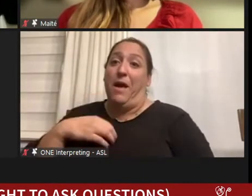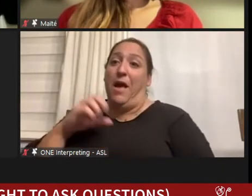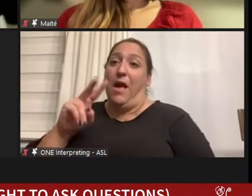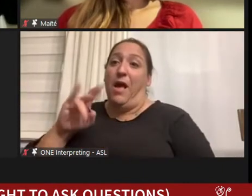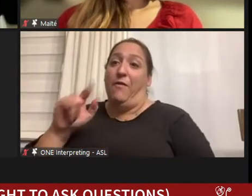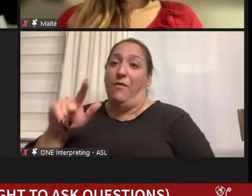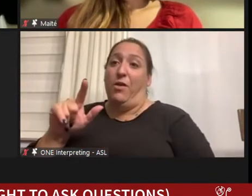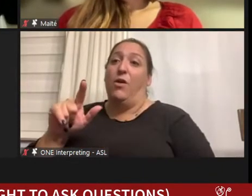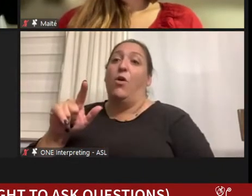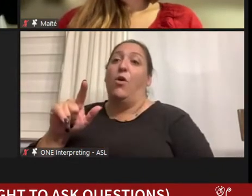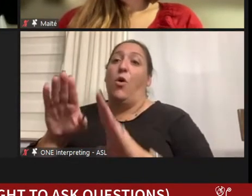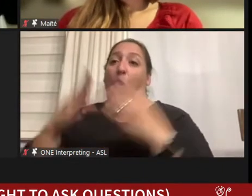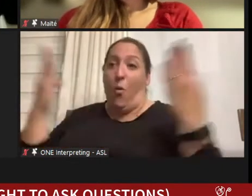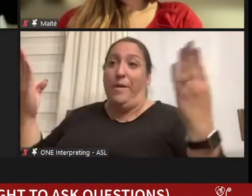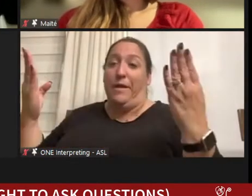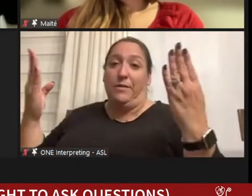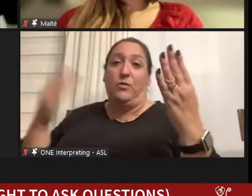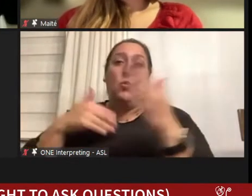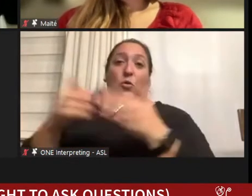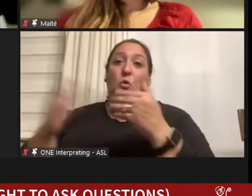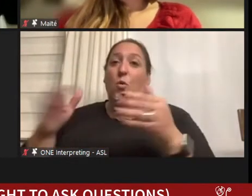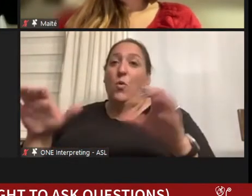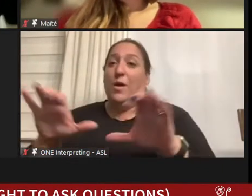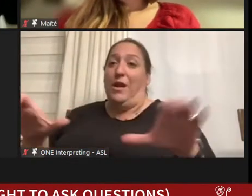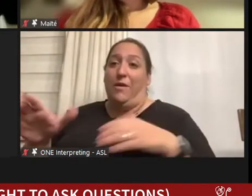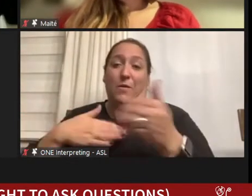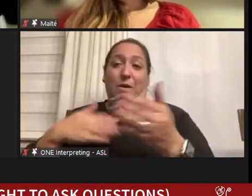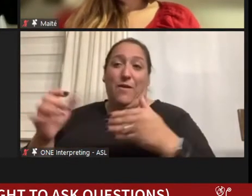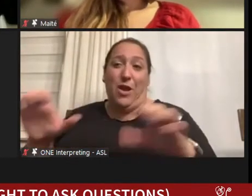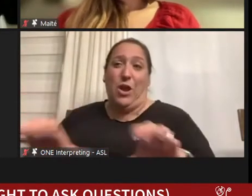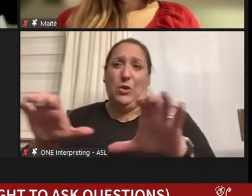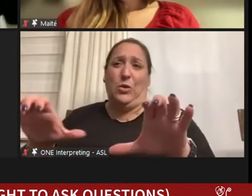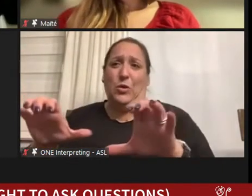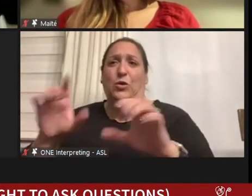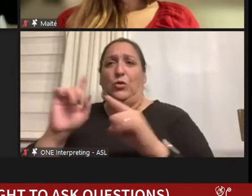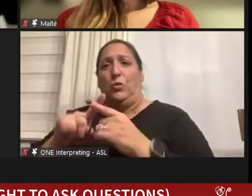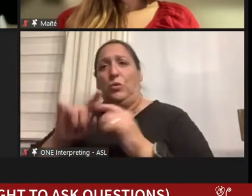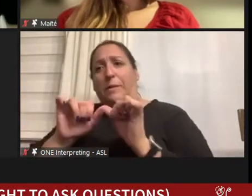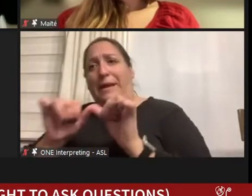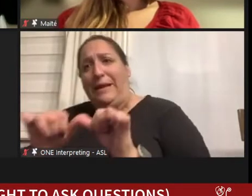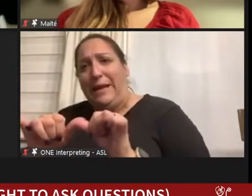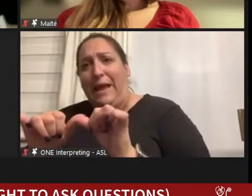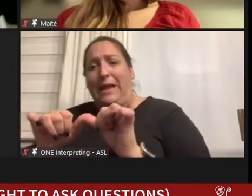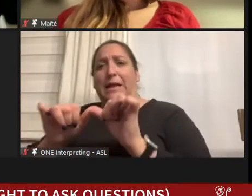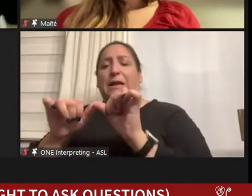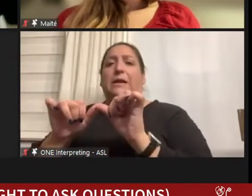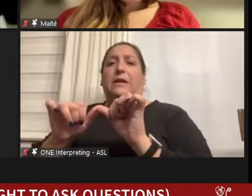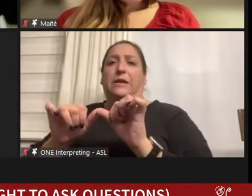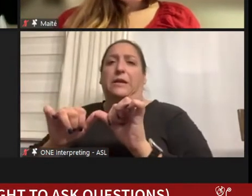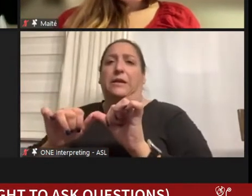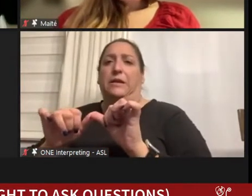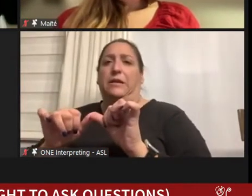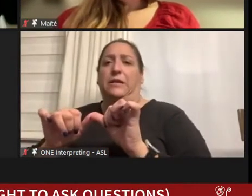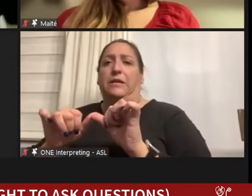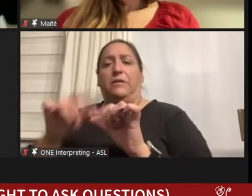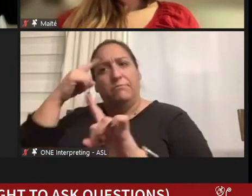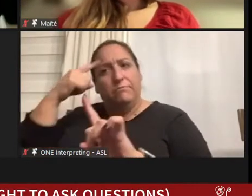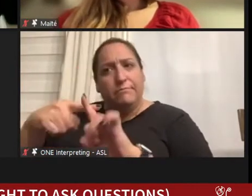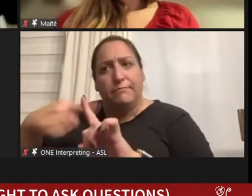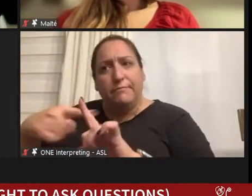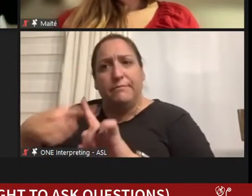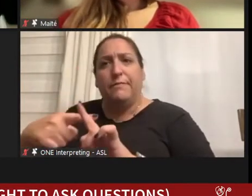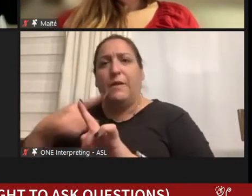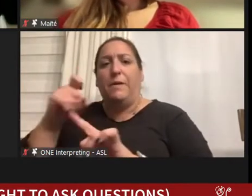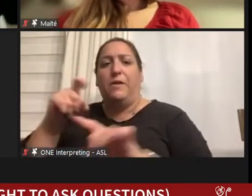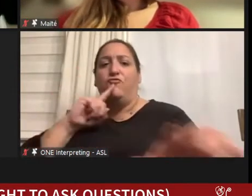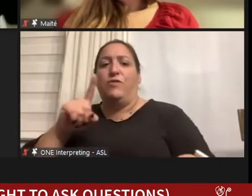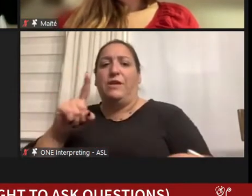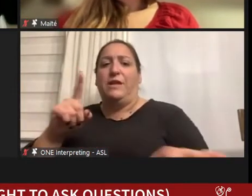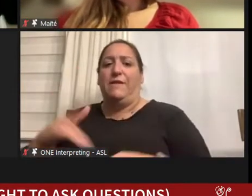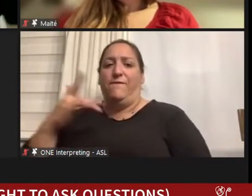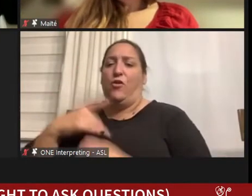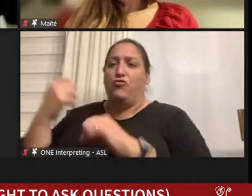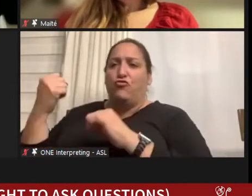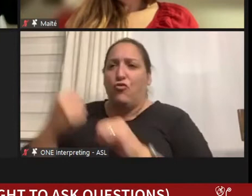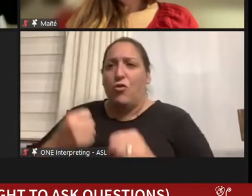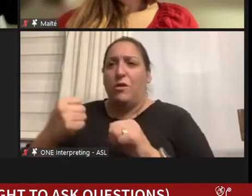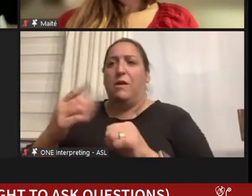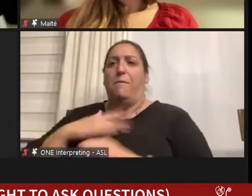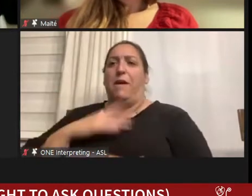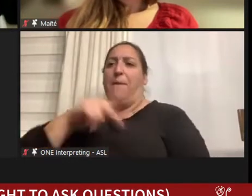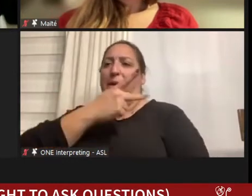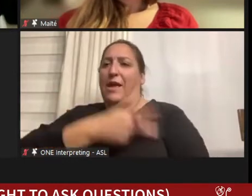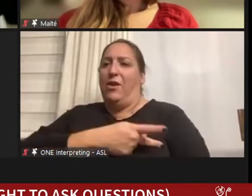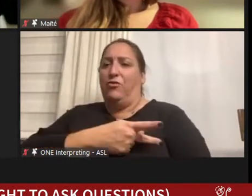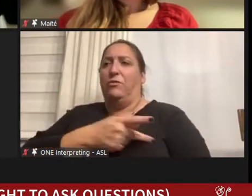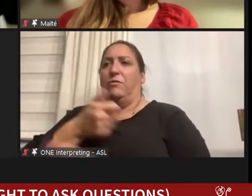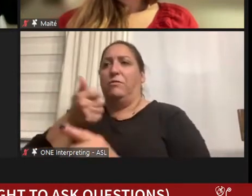could to maintain optimistic the best because I really felt strongly that my patients who I saw